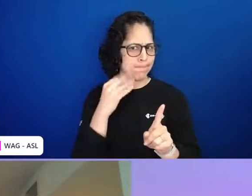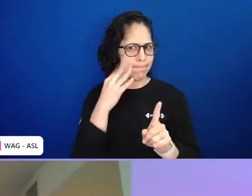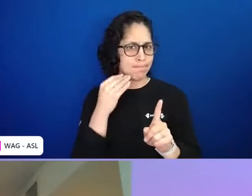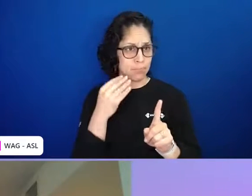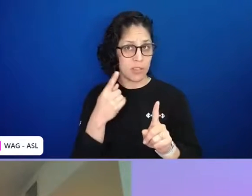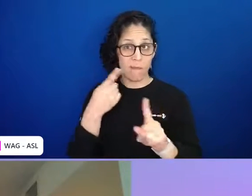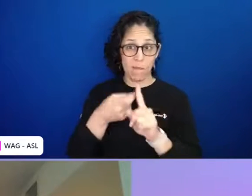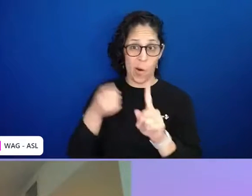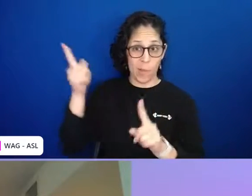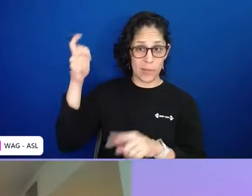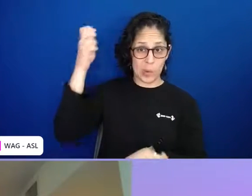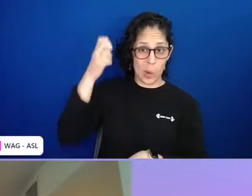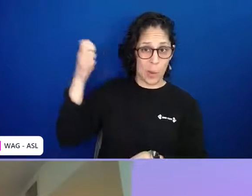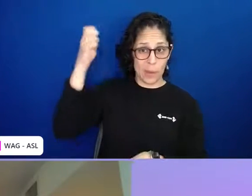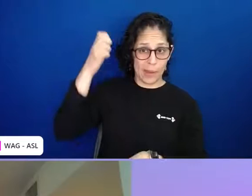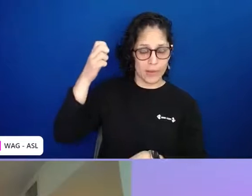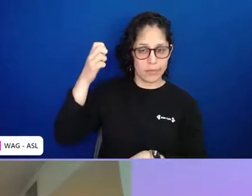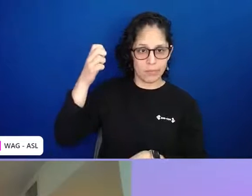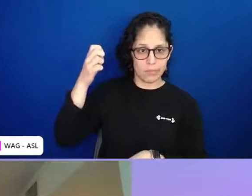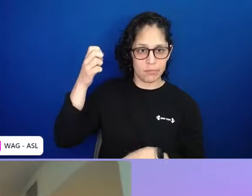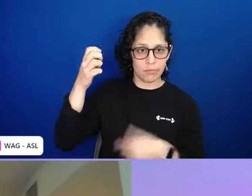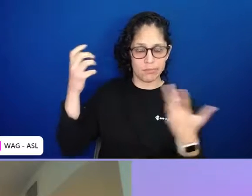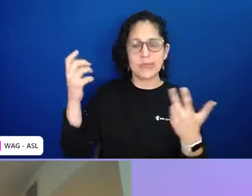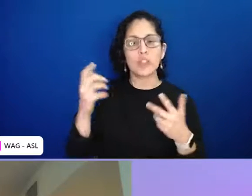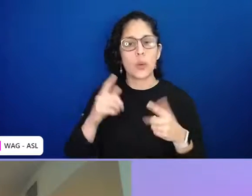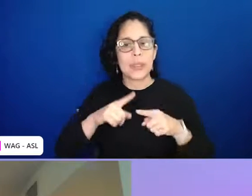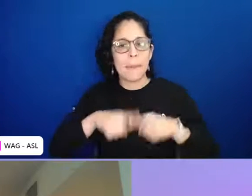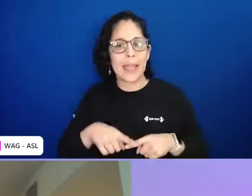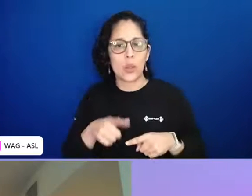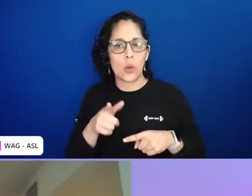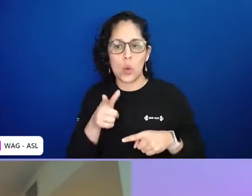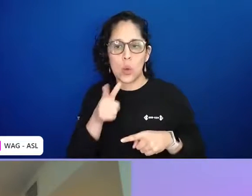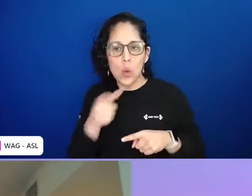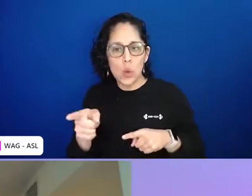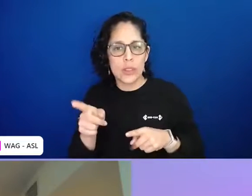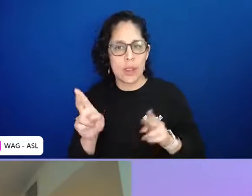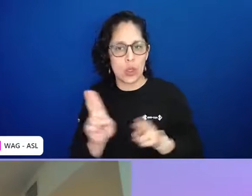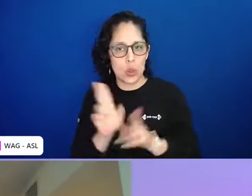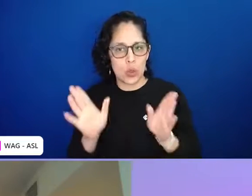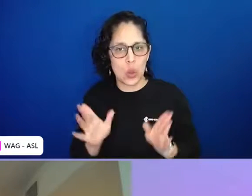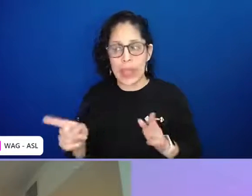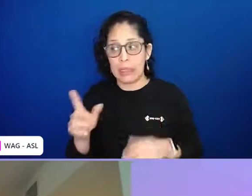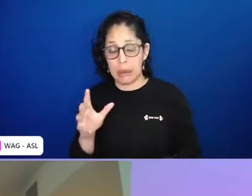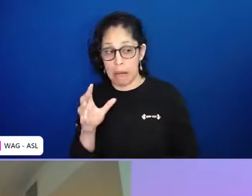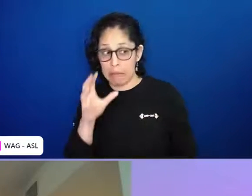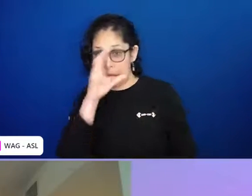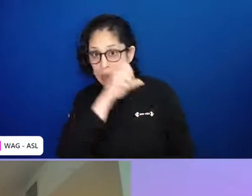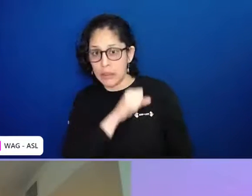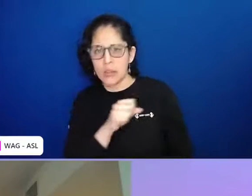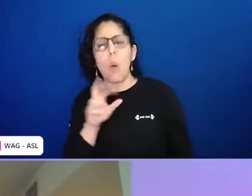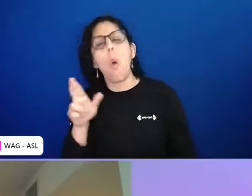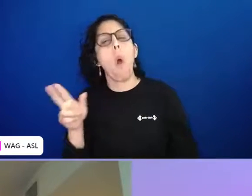different country, maybe their tab order, their logic order is based on the European model versus the US model, who